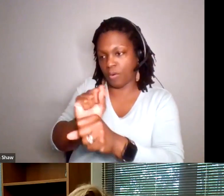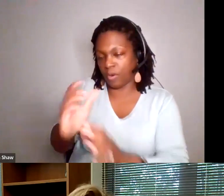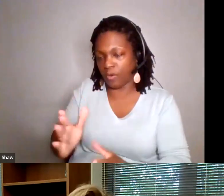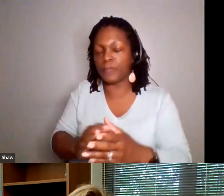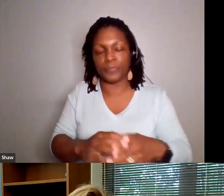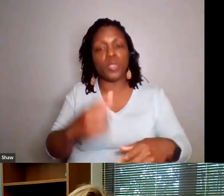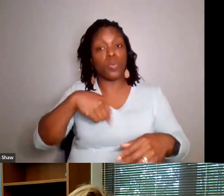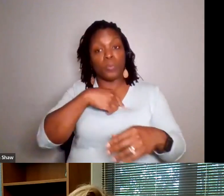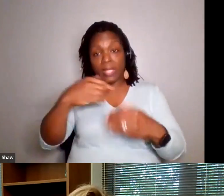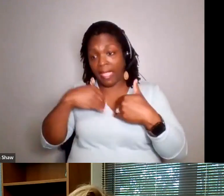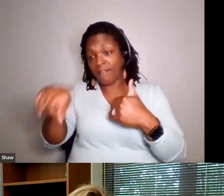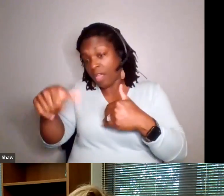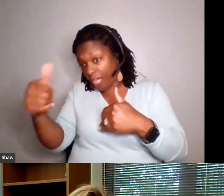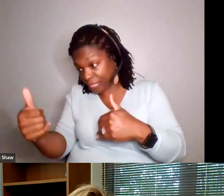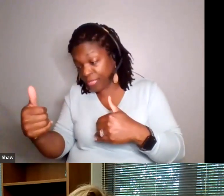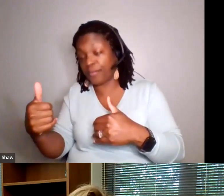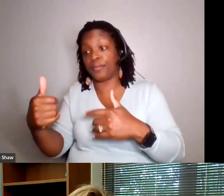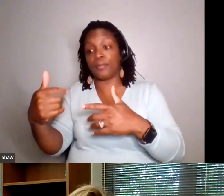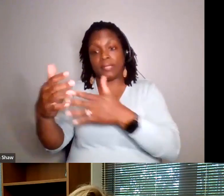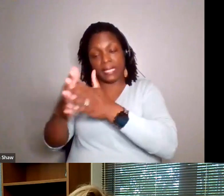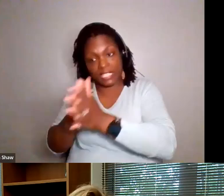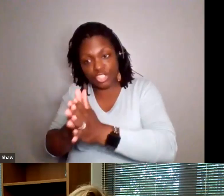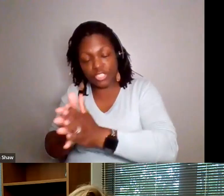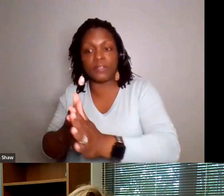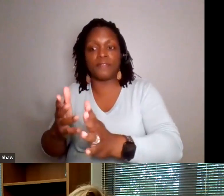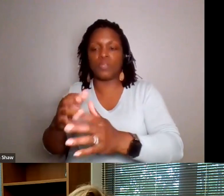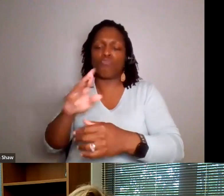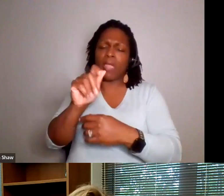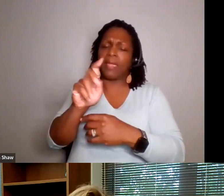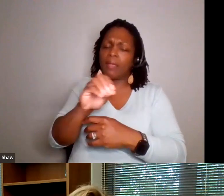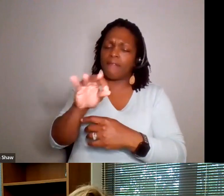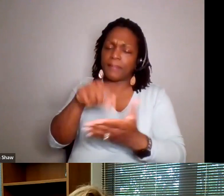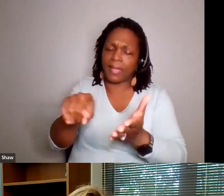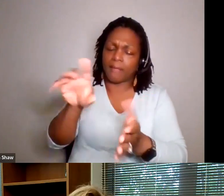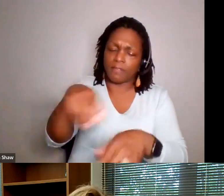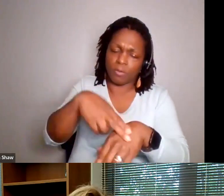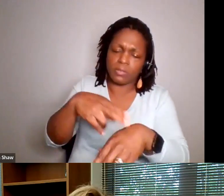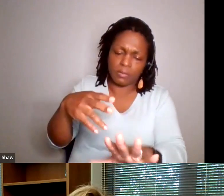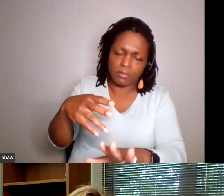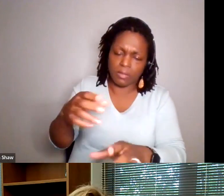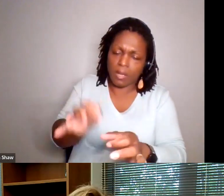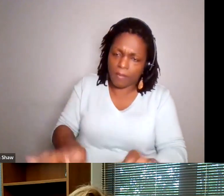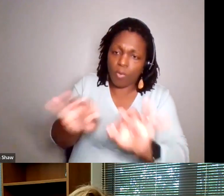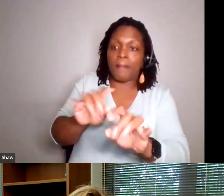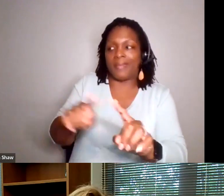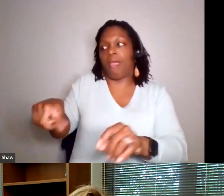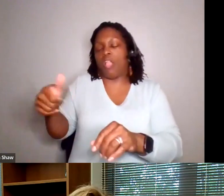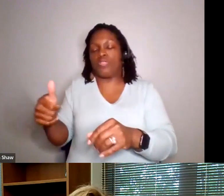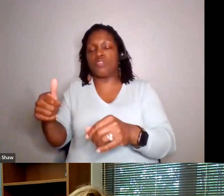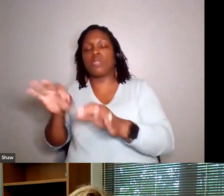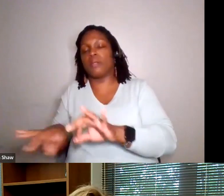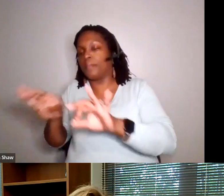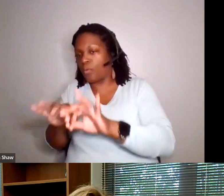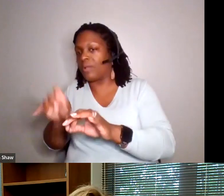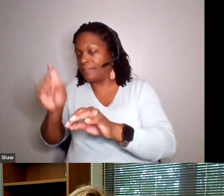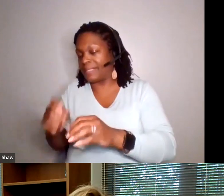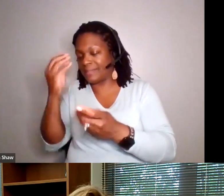I believe that the rate of pay is very important. I also think that there are other things that are also important that we consider.